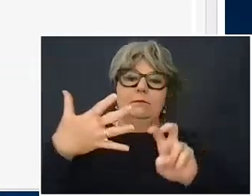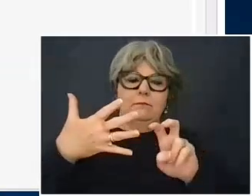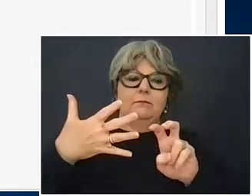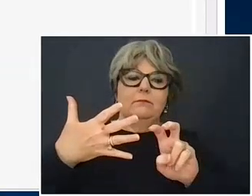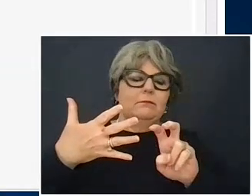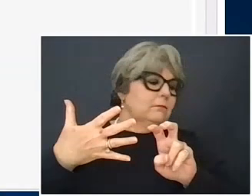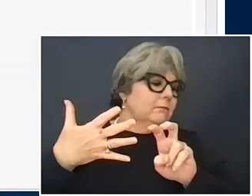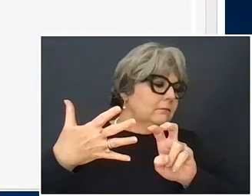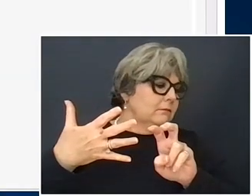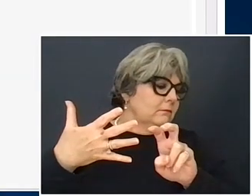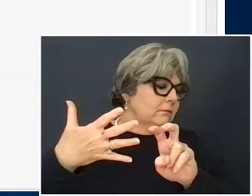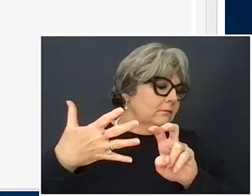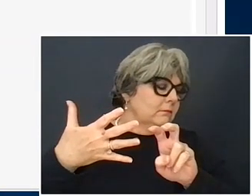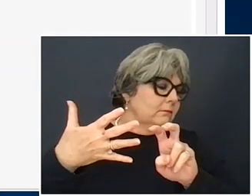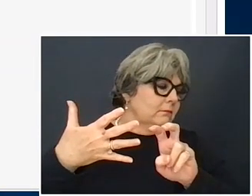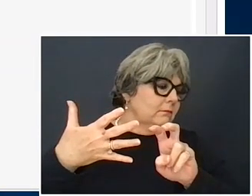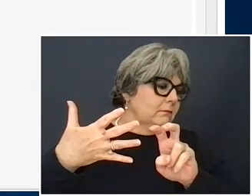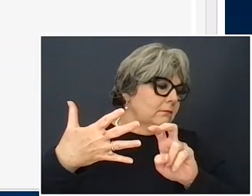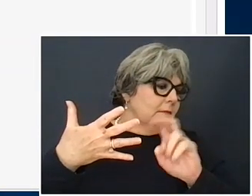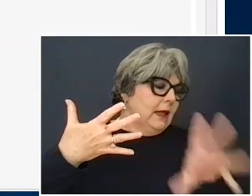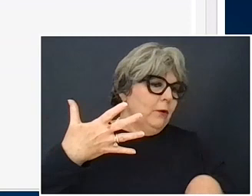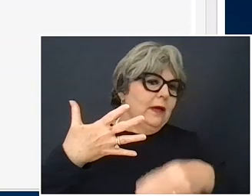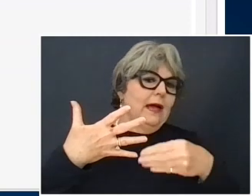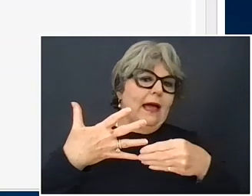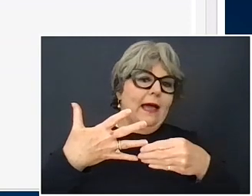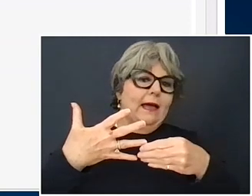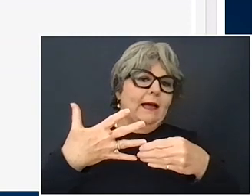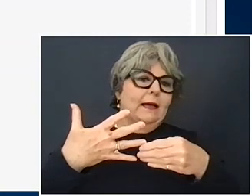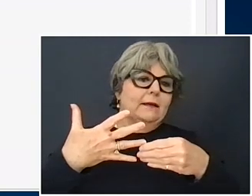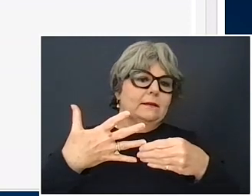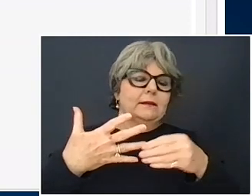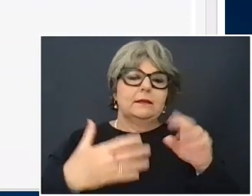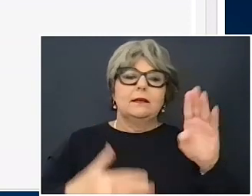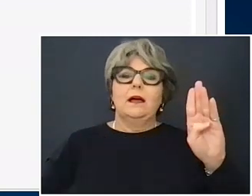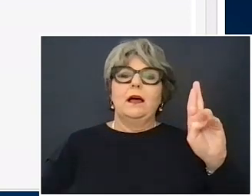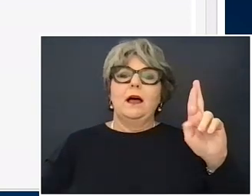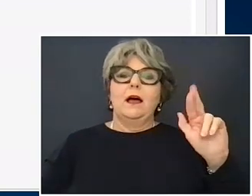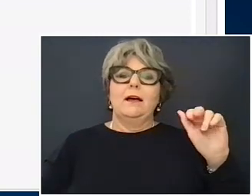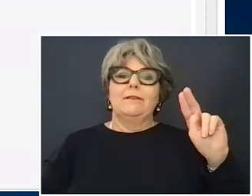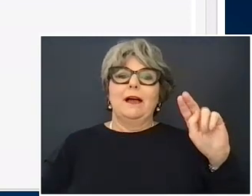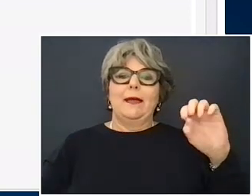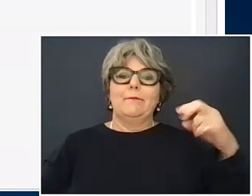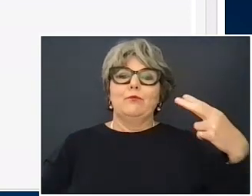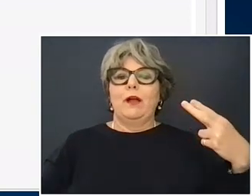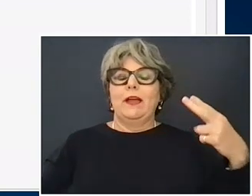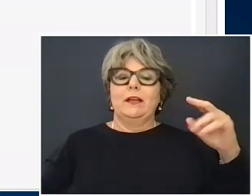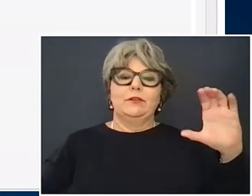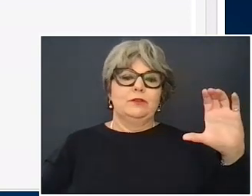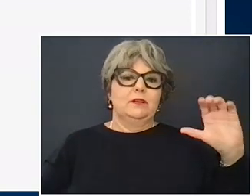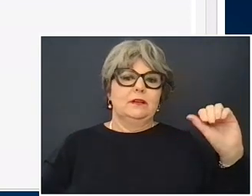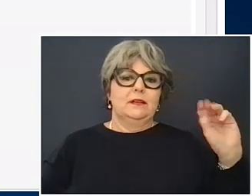added the addition of a branch campus here. I think there's some other discussions later about branch campuses.